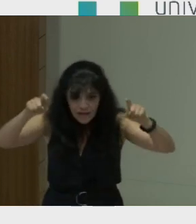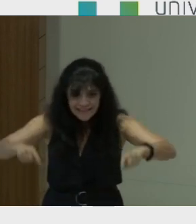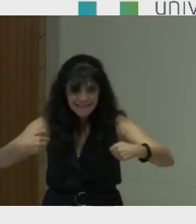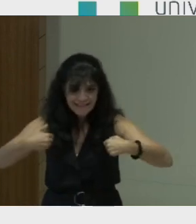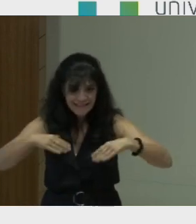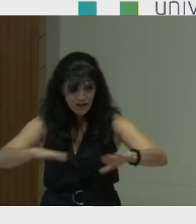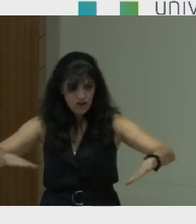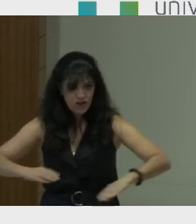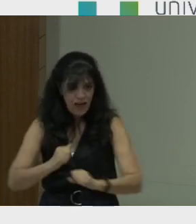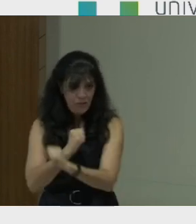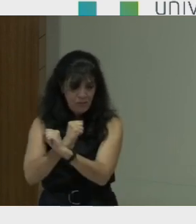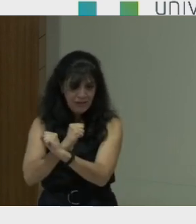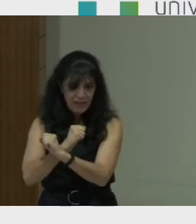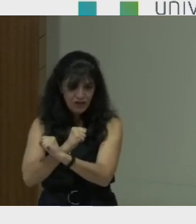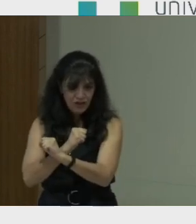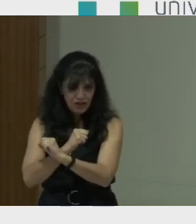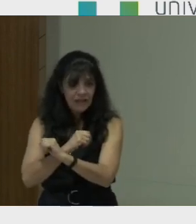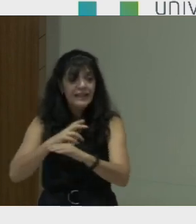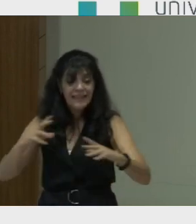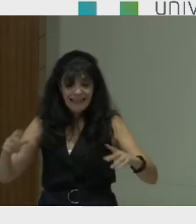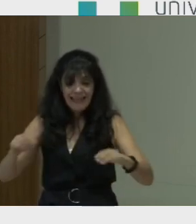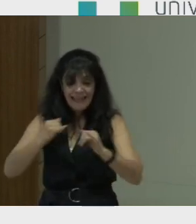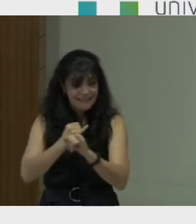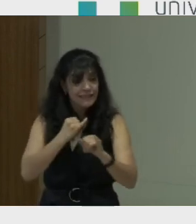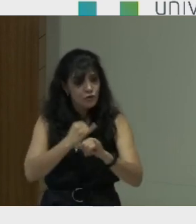the institutions are organized in these different care systems.